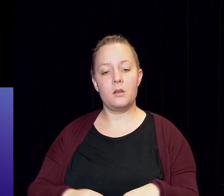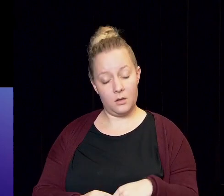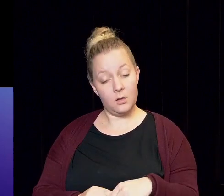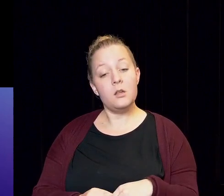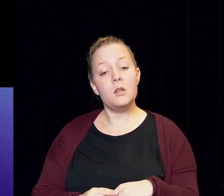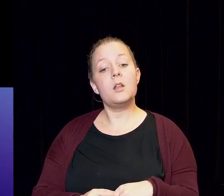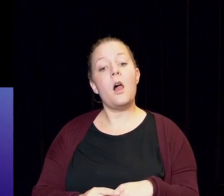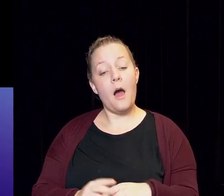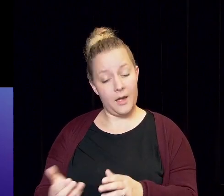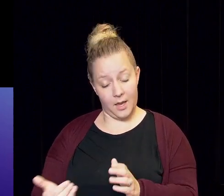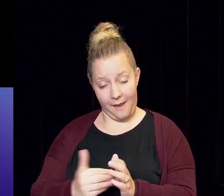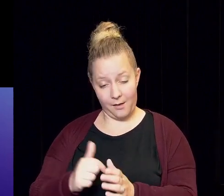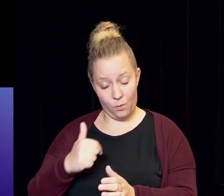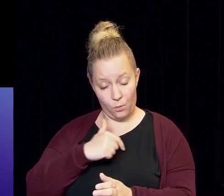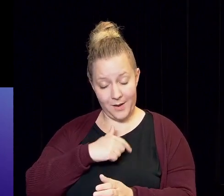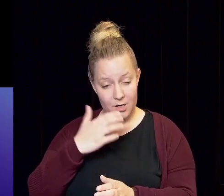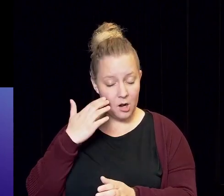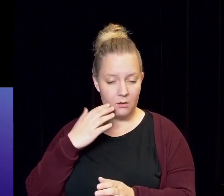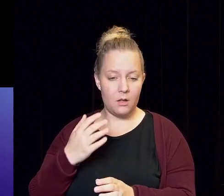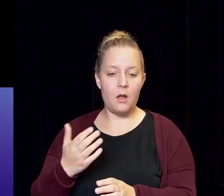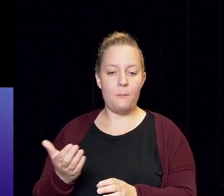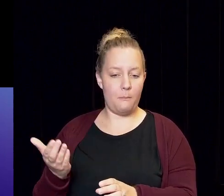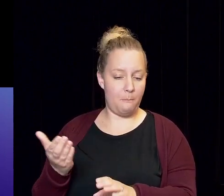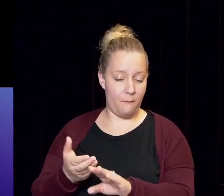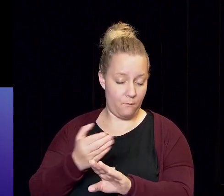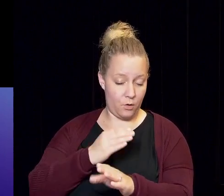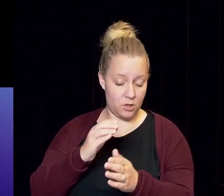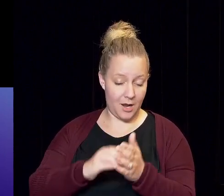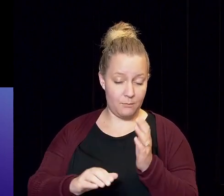Then again, we know that just from last chapter also that we could have had a totally different